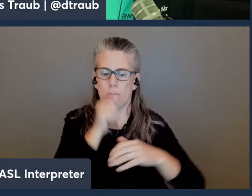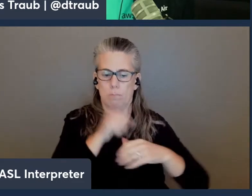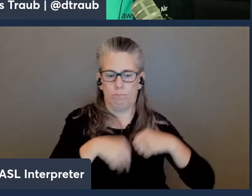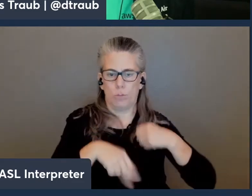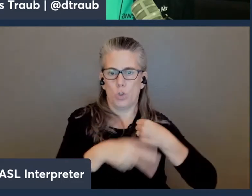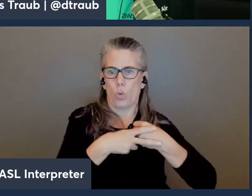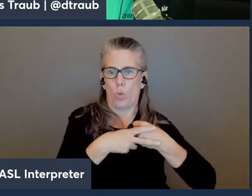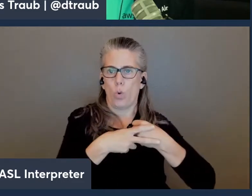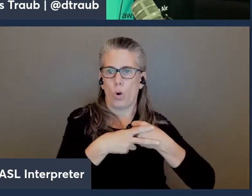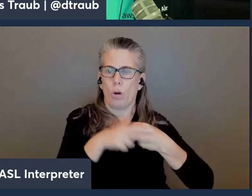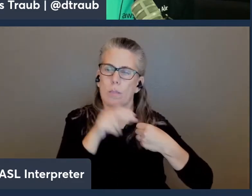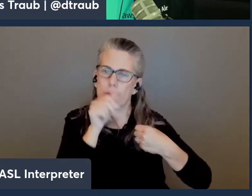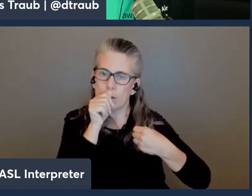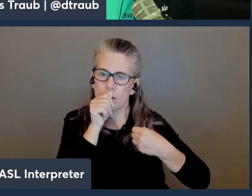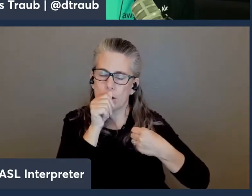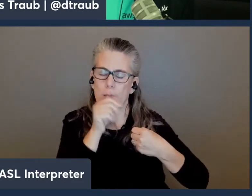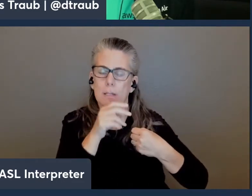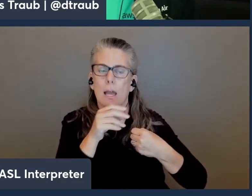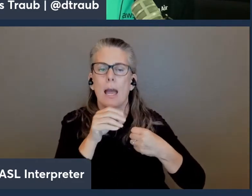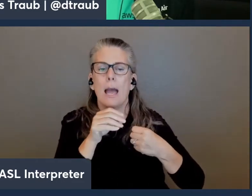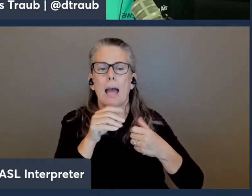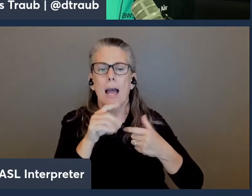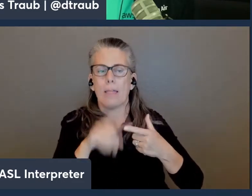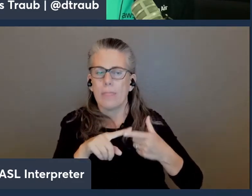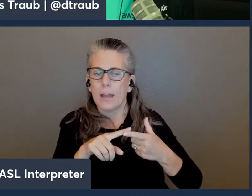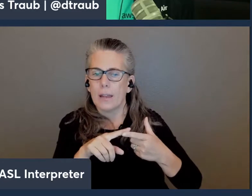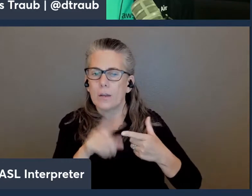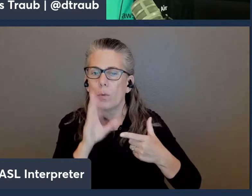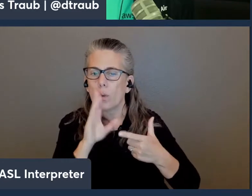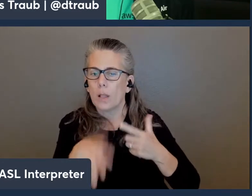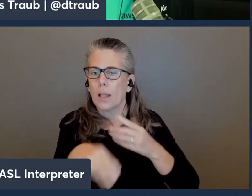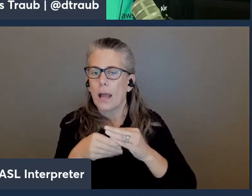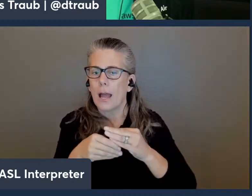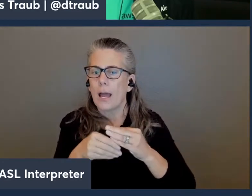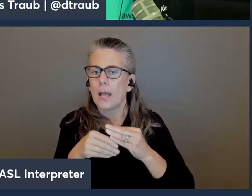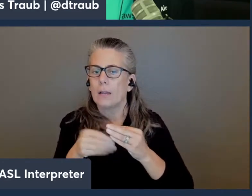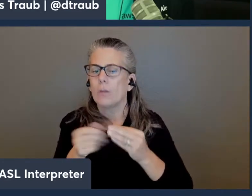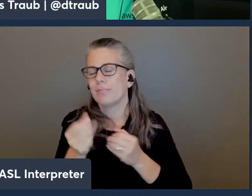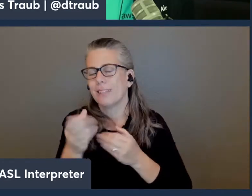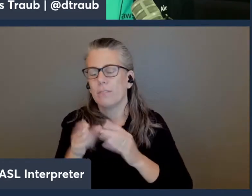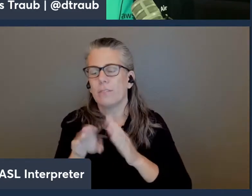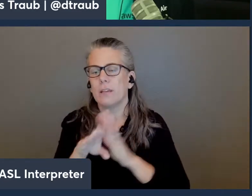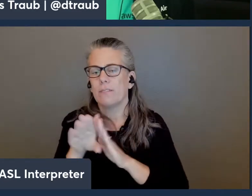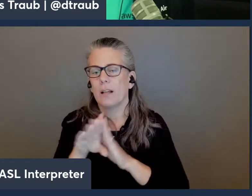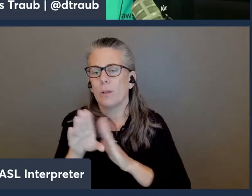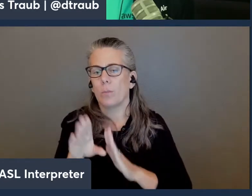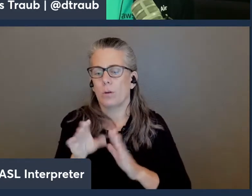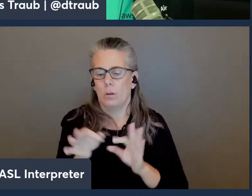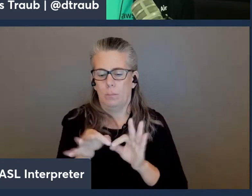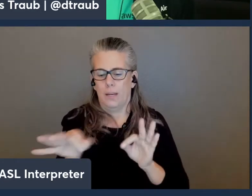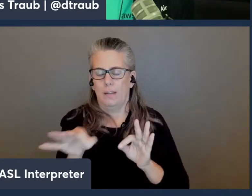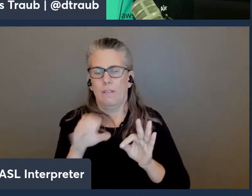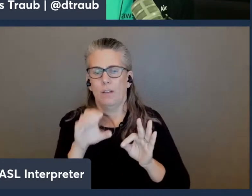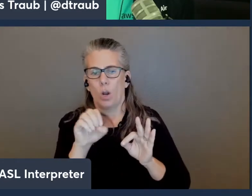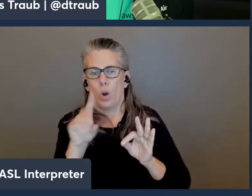And then Secrets Manager will actually give the developer a snippet of code that they can, in many cases,